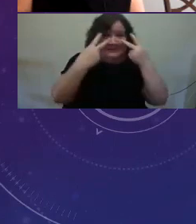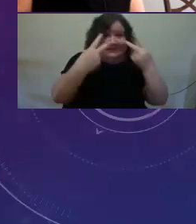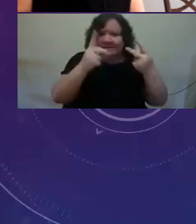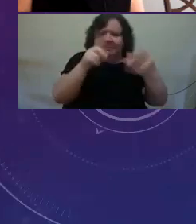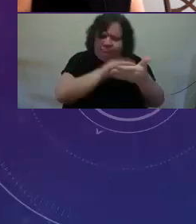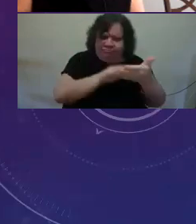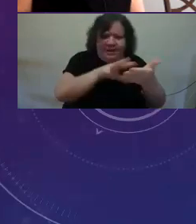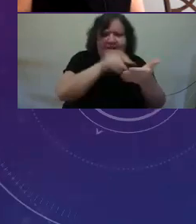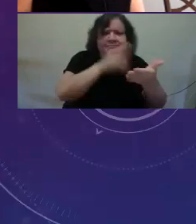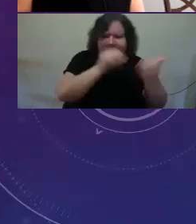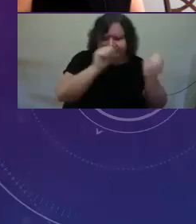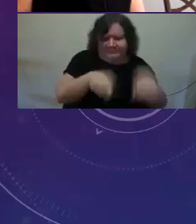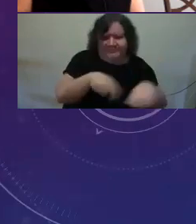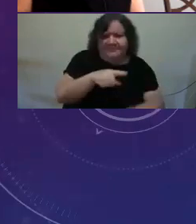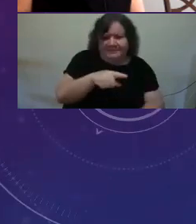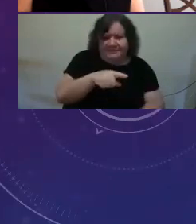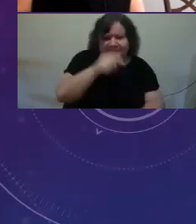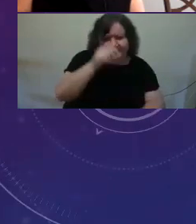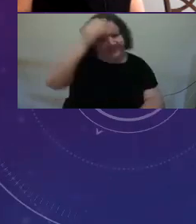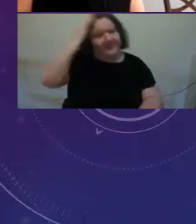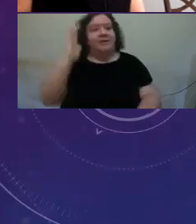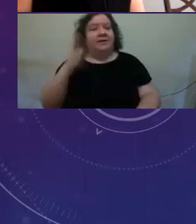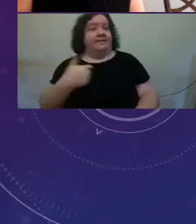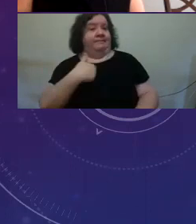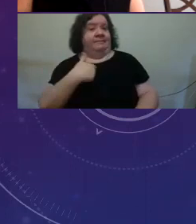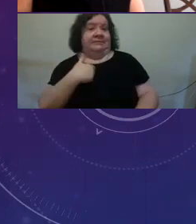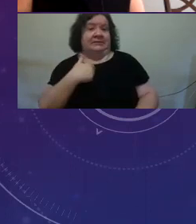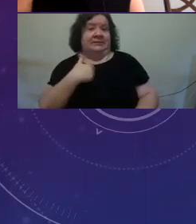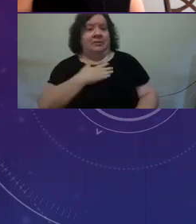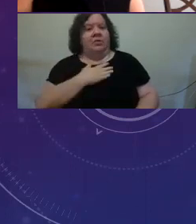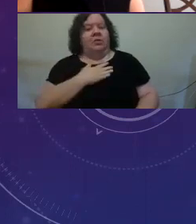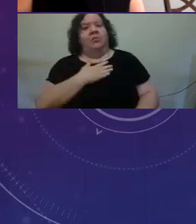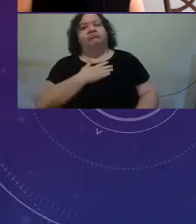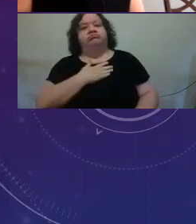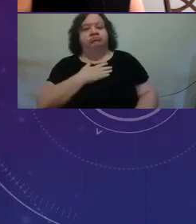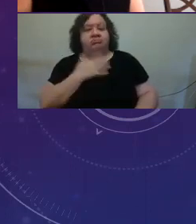of the state of Massachusetts who knows Braille and sign language if I had a